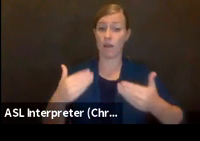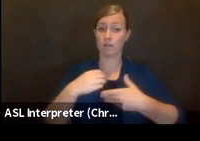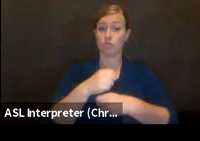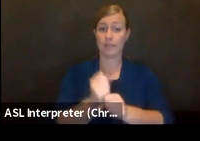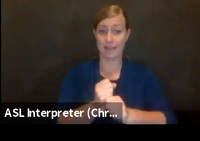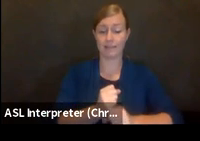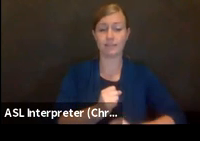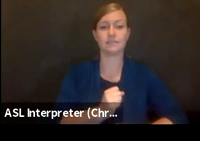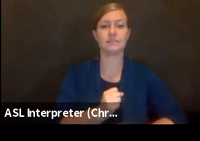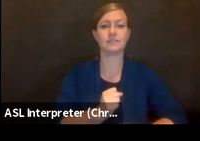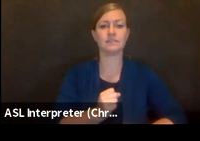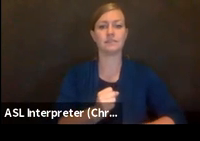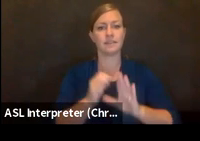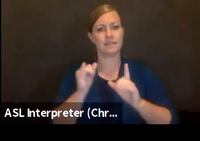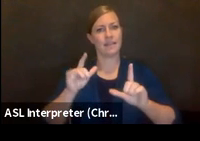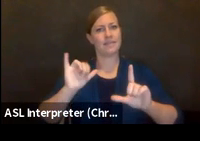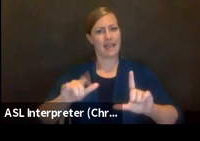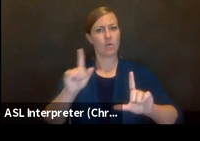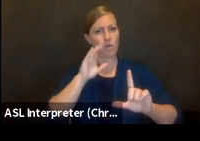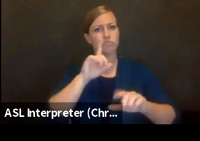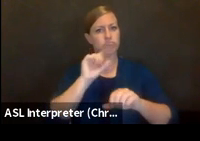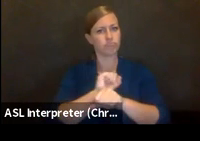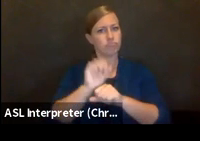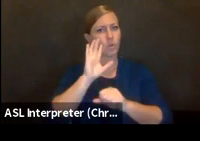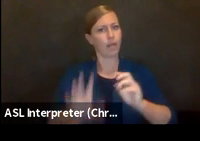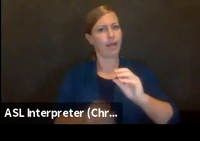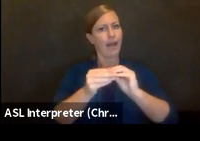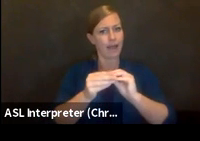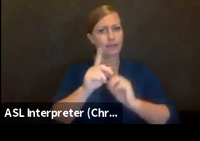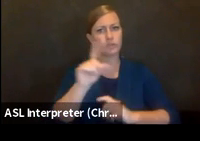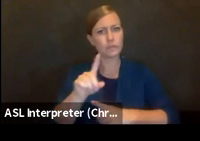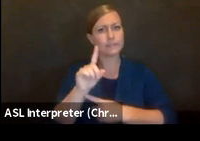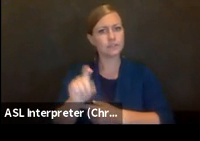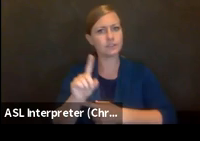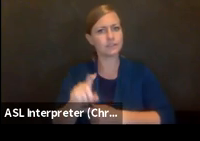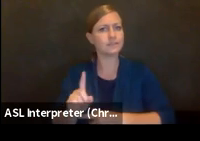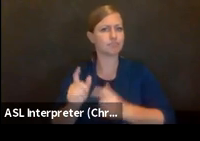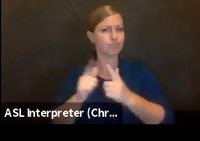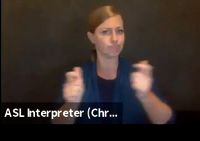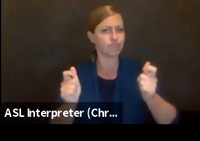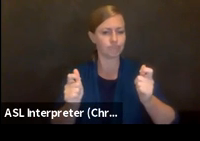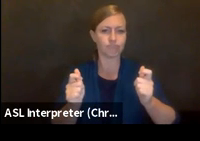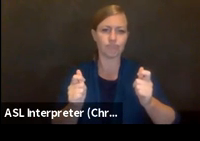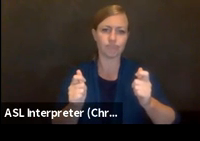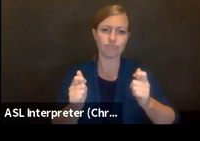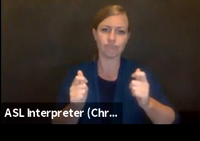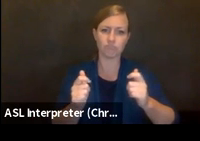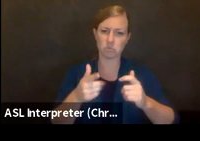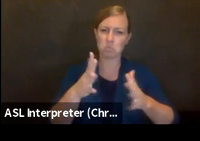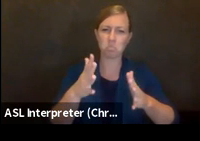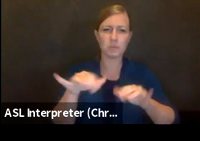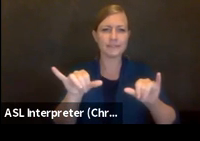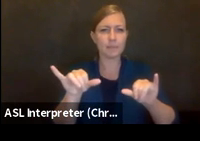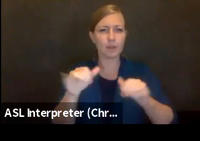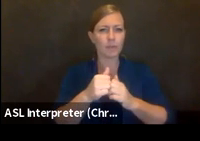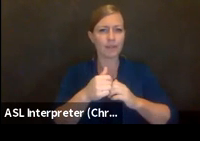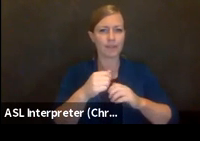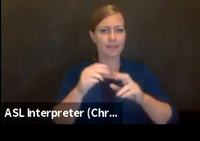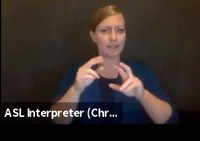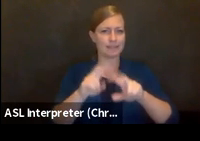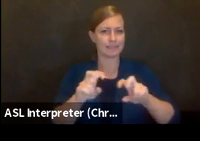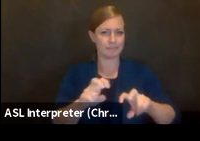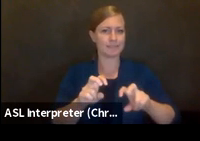ESD 189 - Amy Colburn: And now this is the screenwriting and actually create the test or the quiz itself. So this should look pretty similar to the assessments once if you have that available.